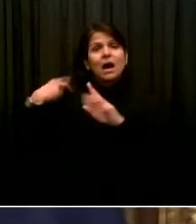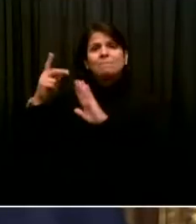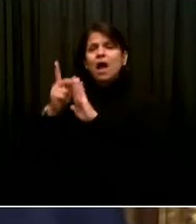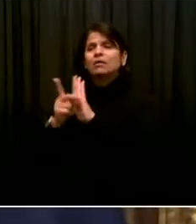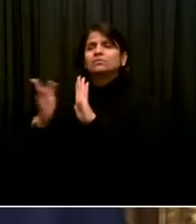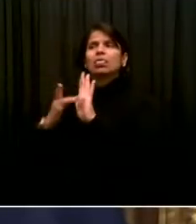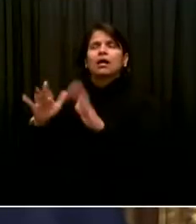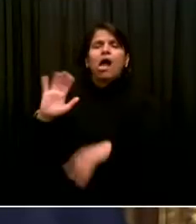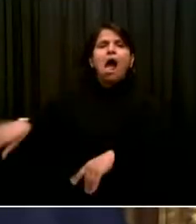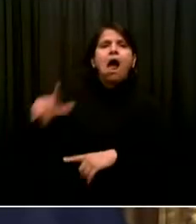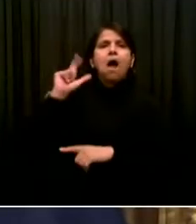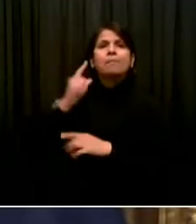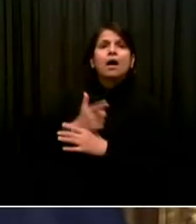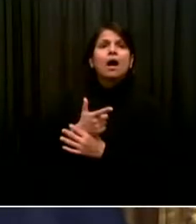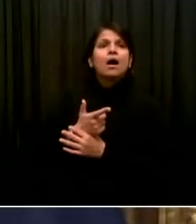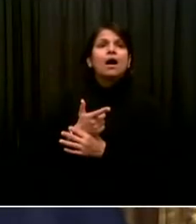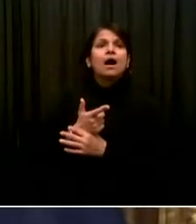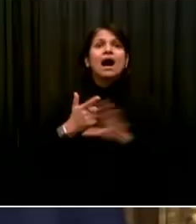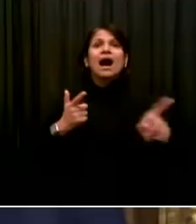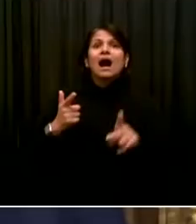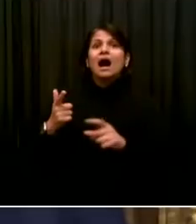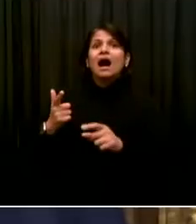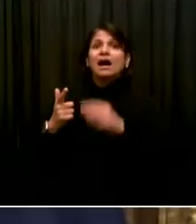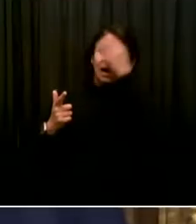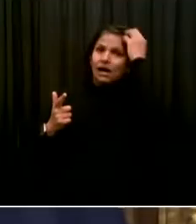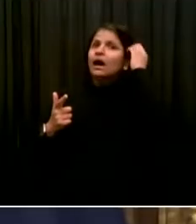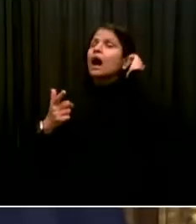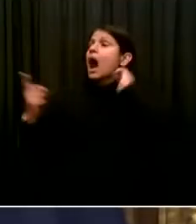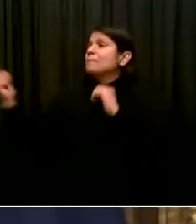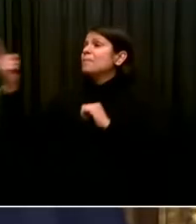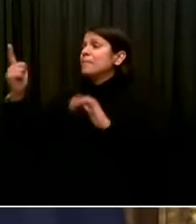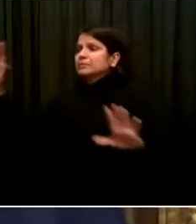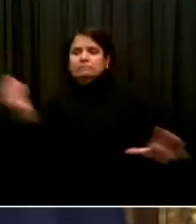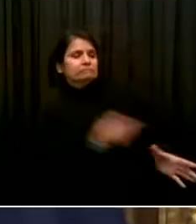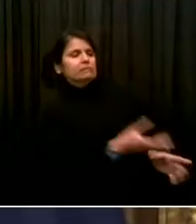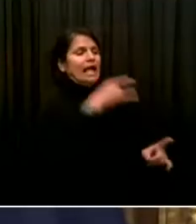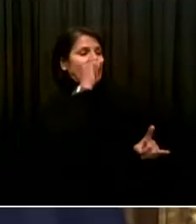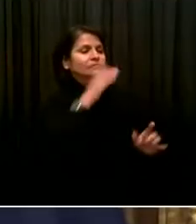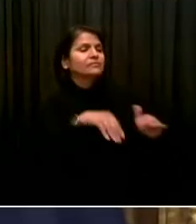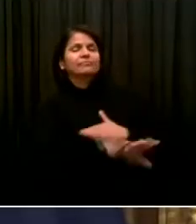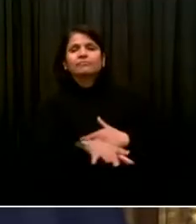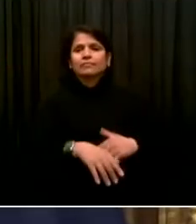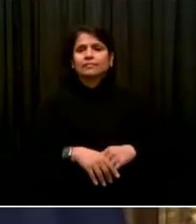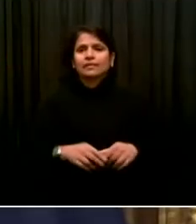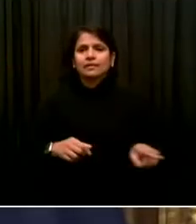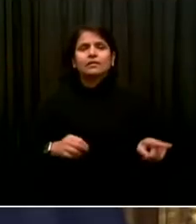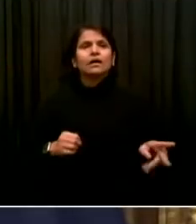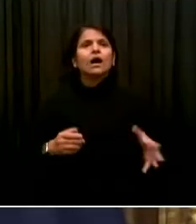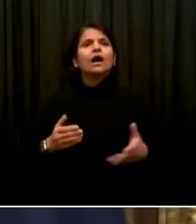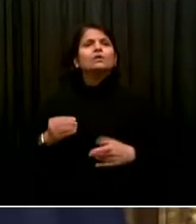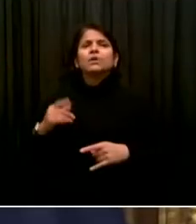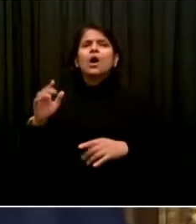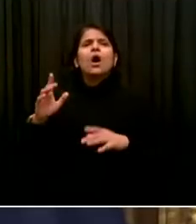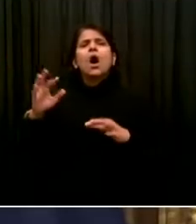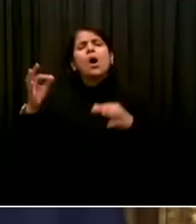WE MUST MAKE SURE THAT THERE ARE CONSEQUENCES. FAR TOO MANY MEN